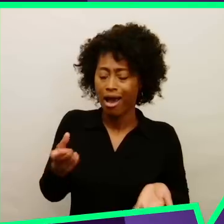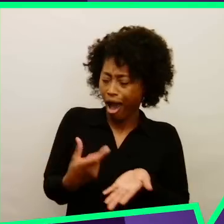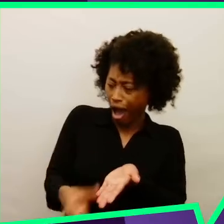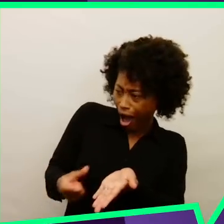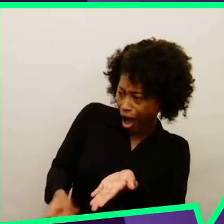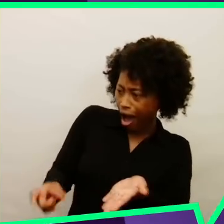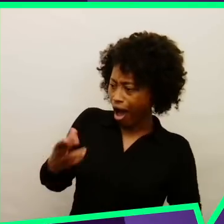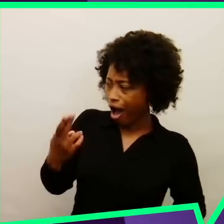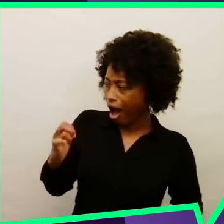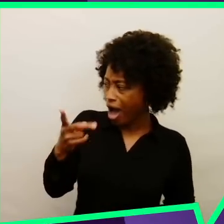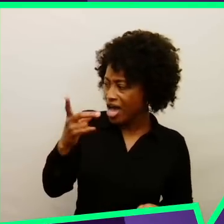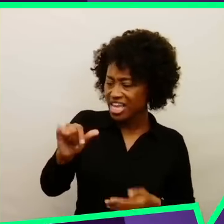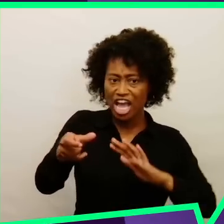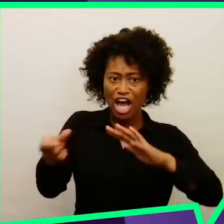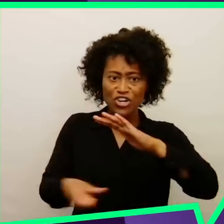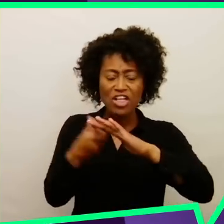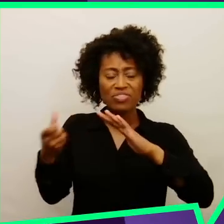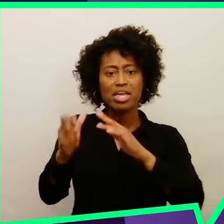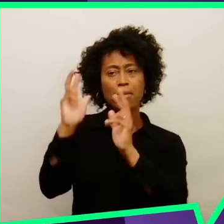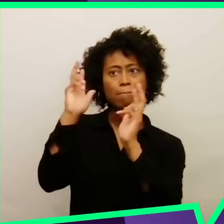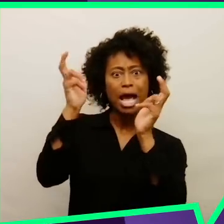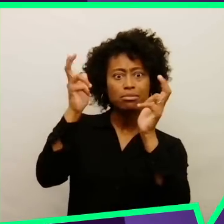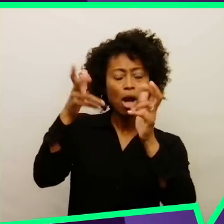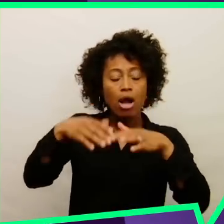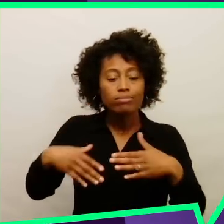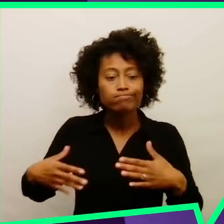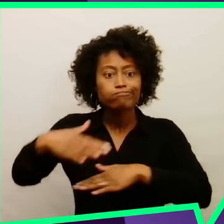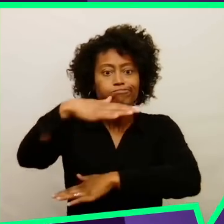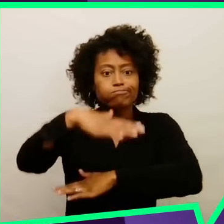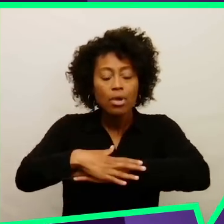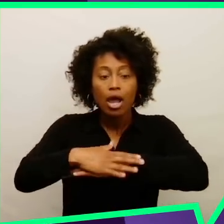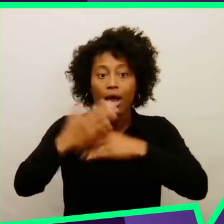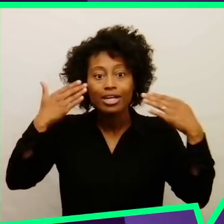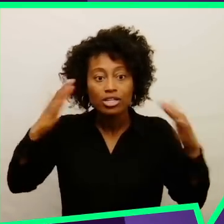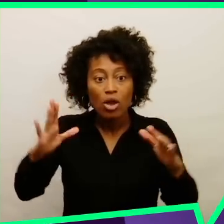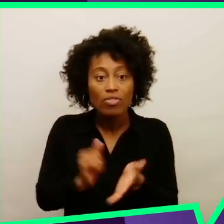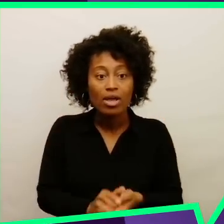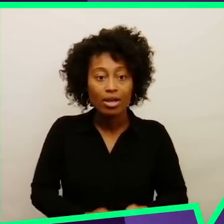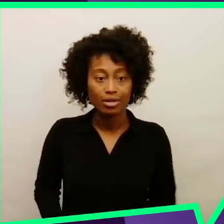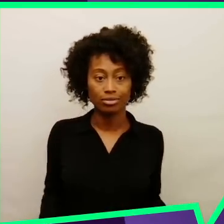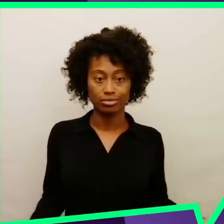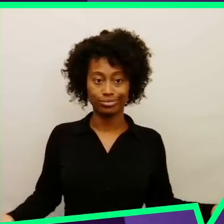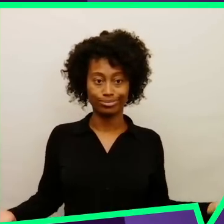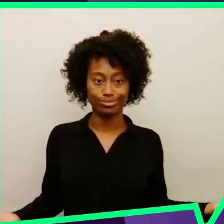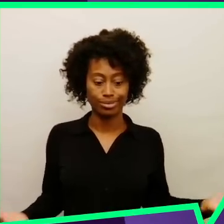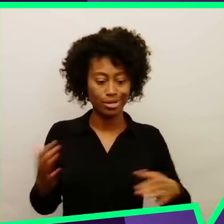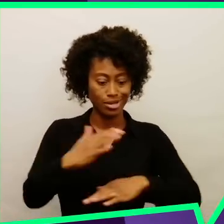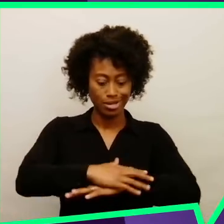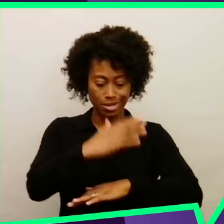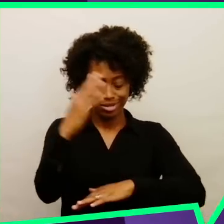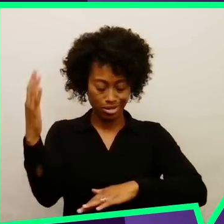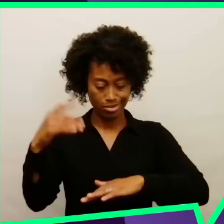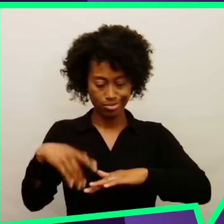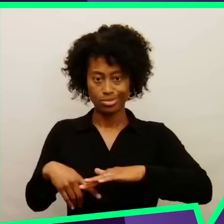I don't believe it. Fair enough. It's the basketball court under the hockey rink. Really? Yeah.